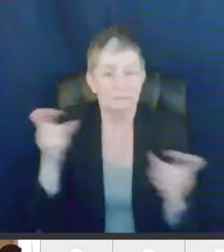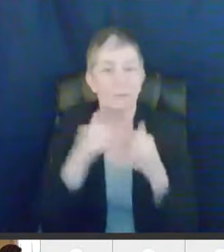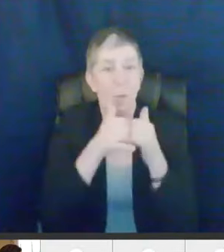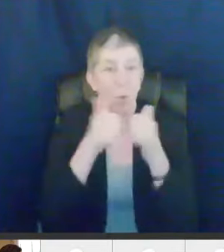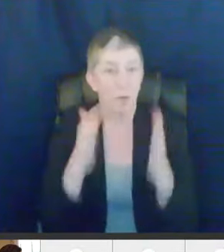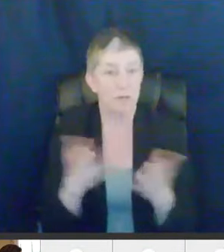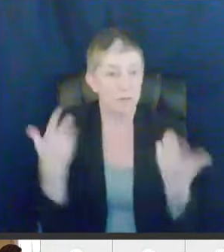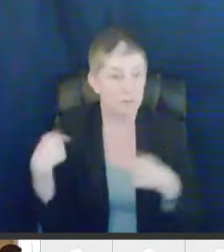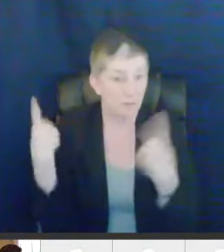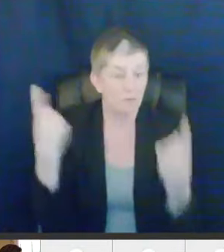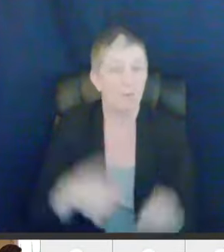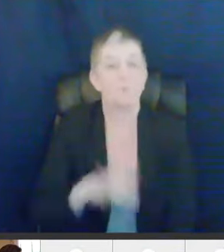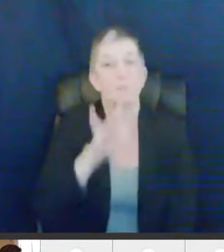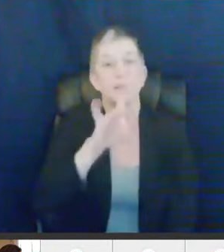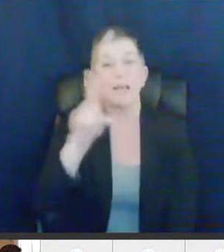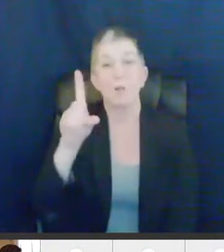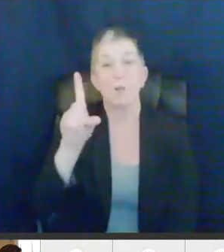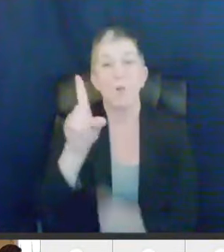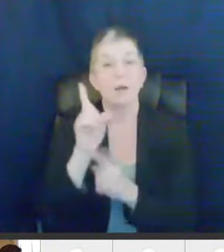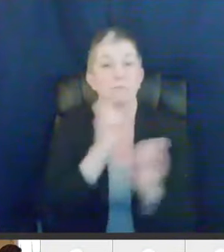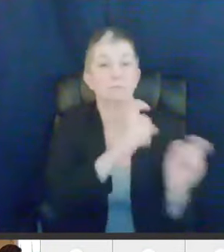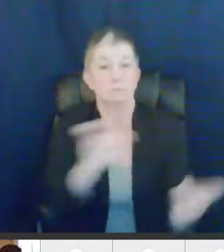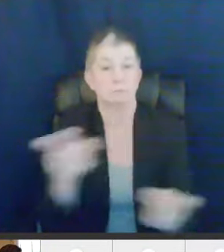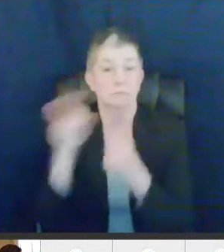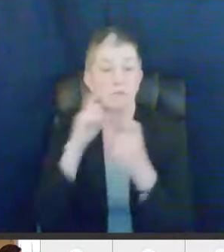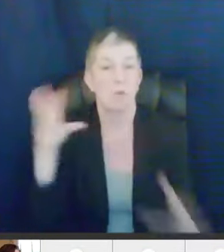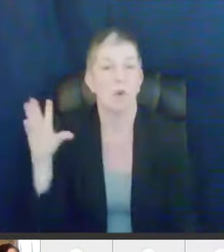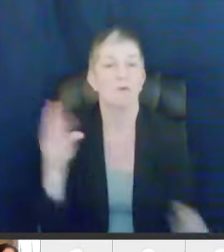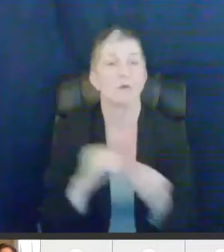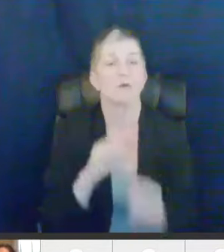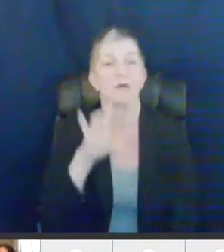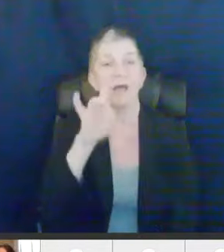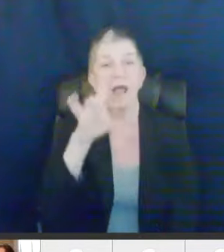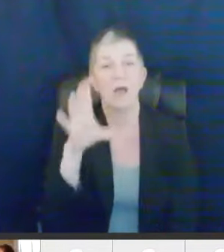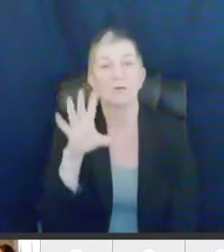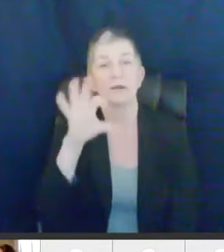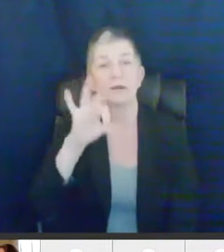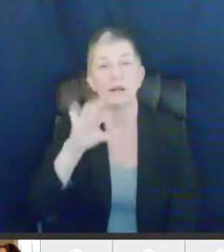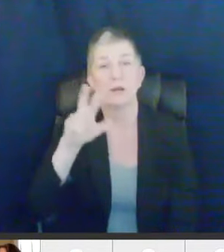eighty-one grant awardees for a total of 893